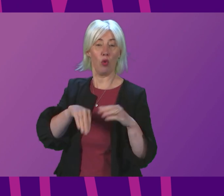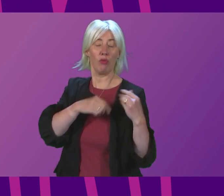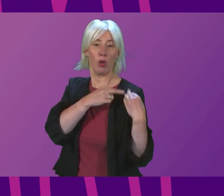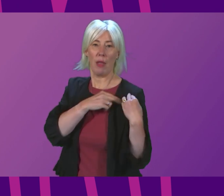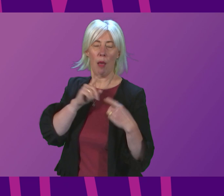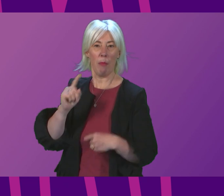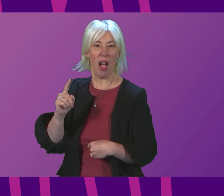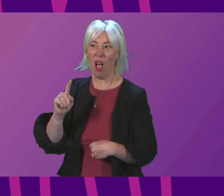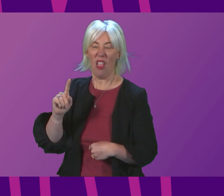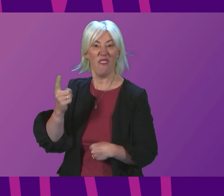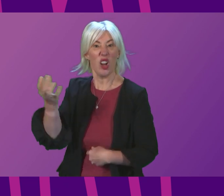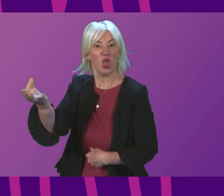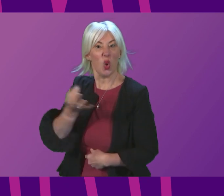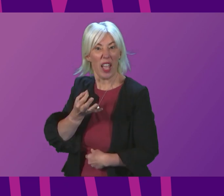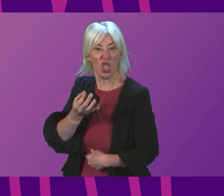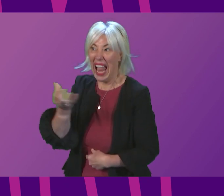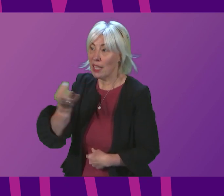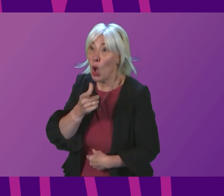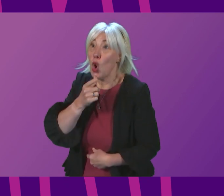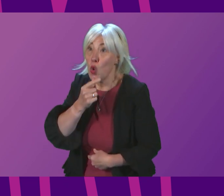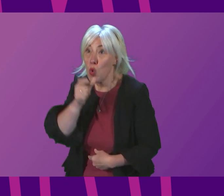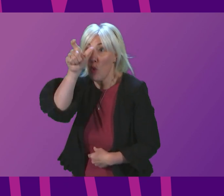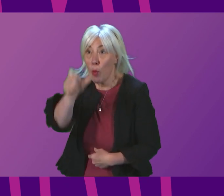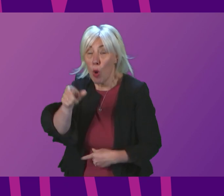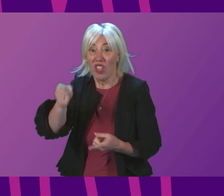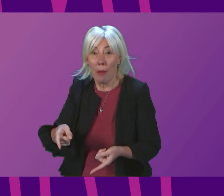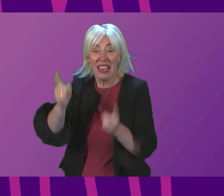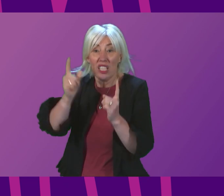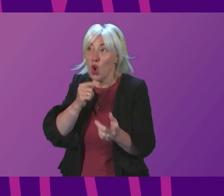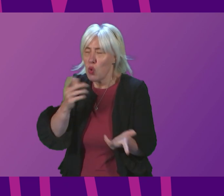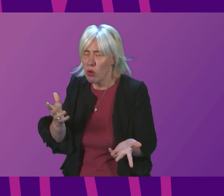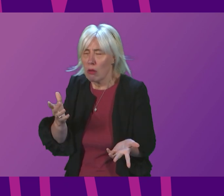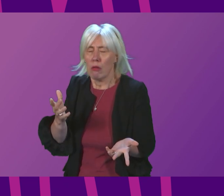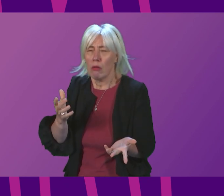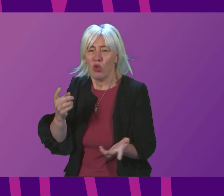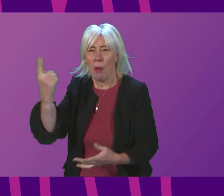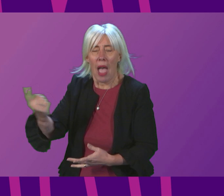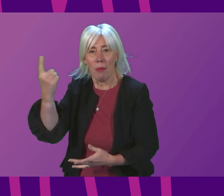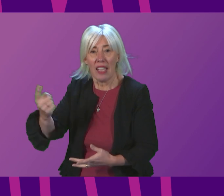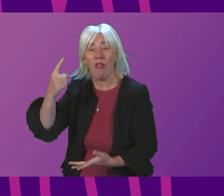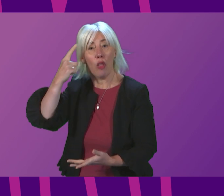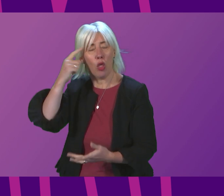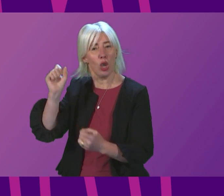to ask me who the individual minister was? Clearly, he must have thought that it was important.